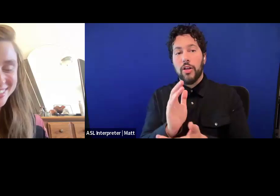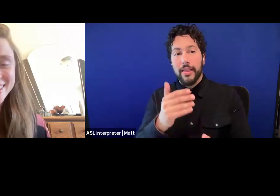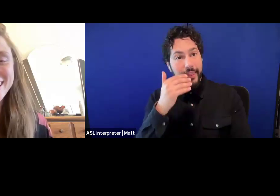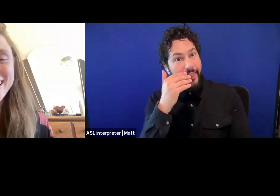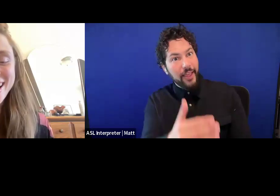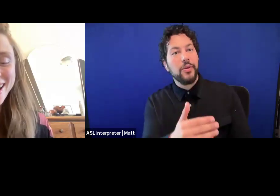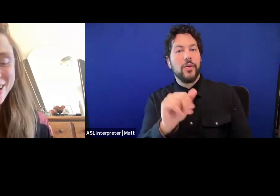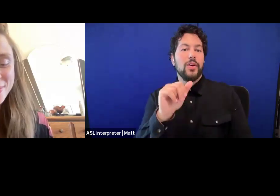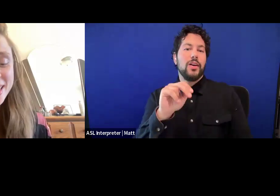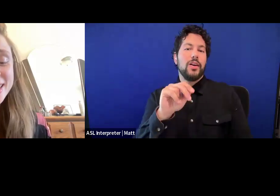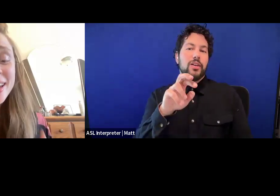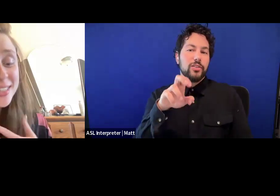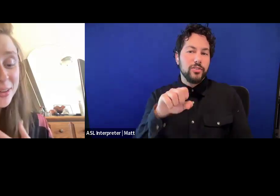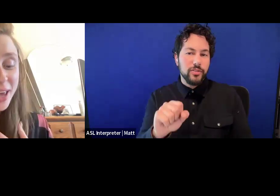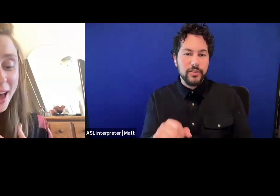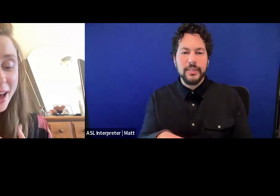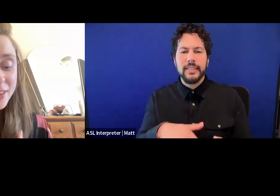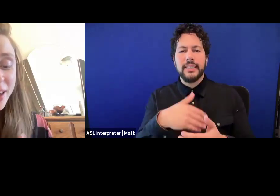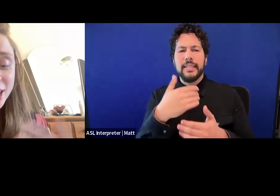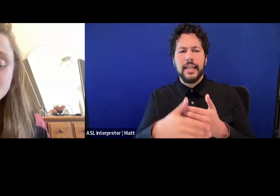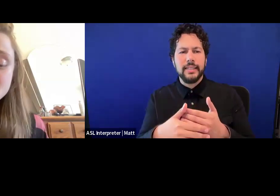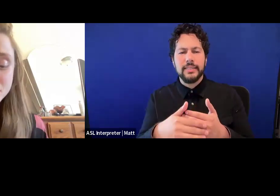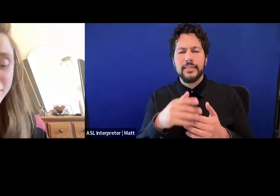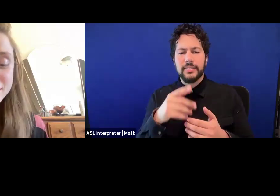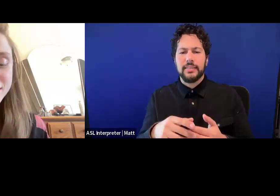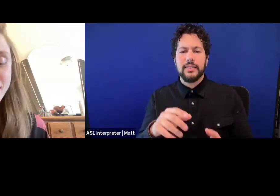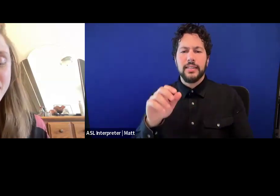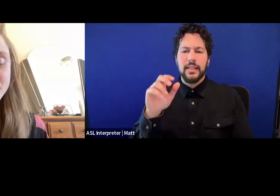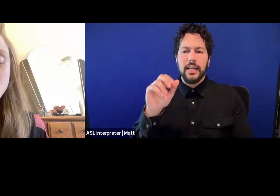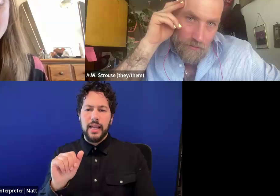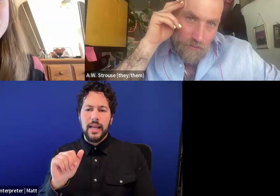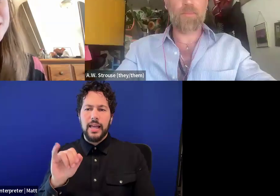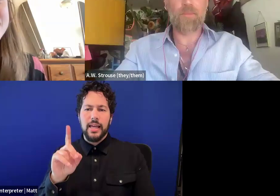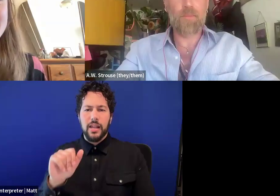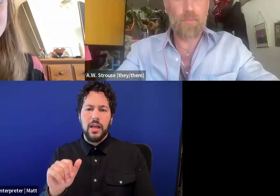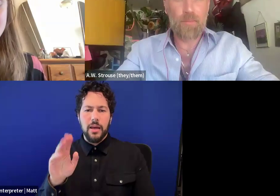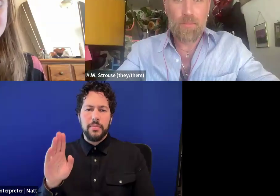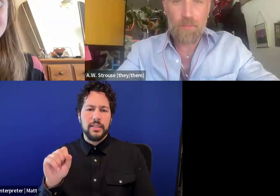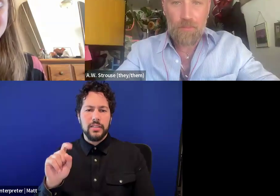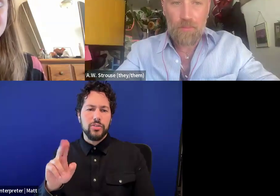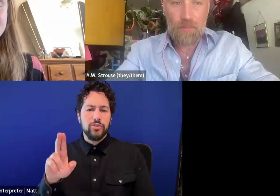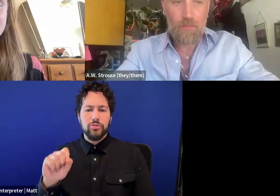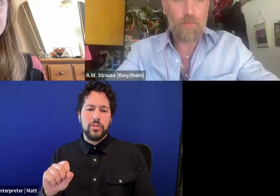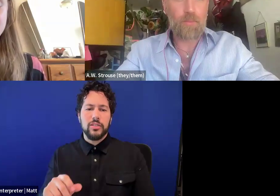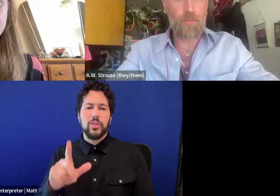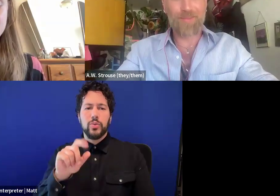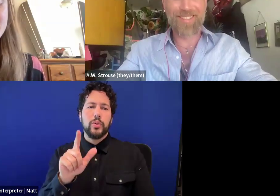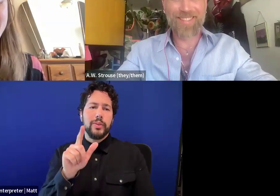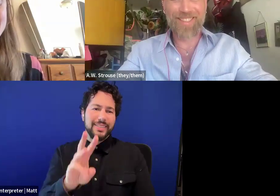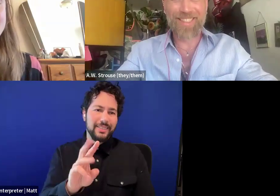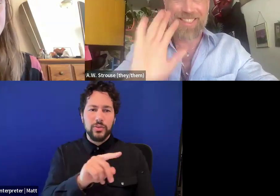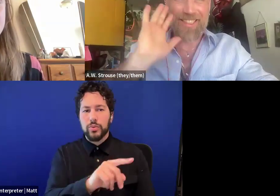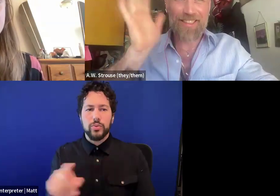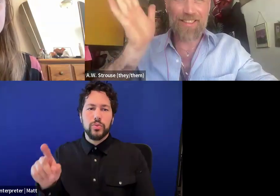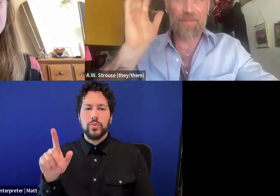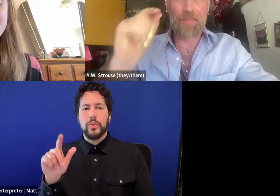Um, next, we have Ada W. Strauss, uh, the 2026-2027 recipient of the Clarks Fellowship.